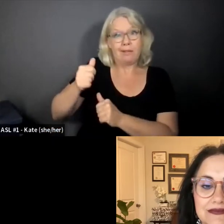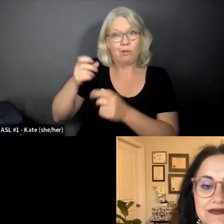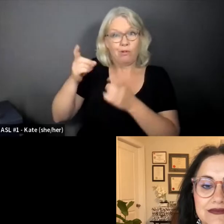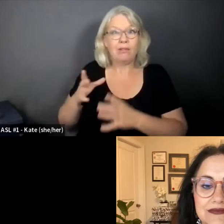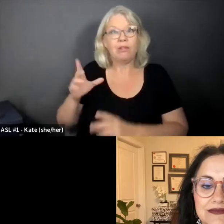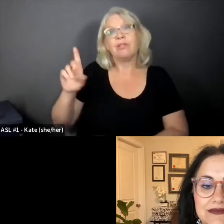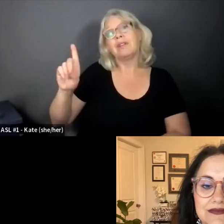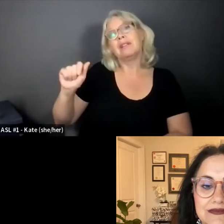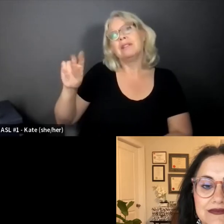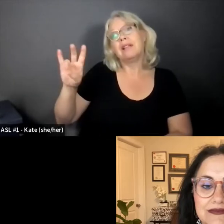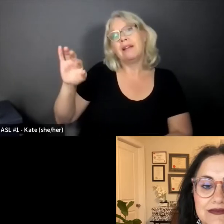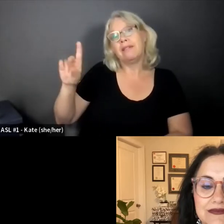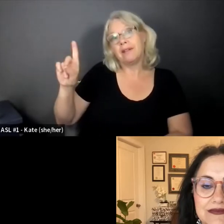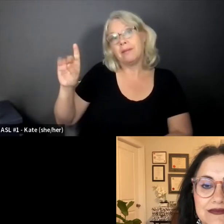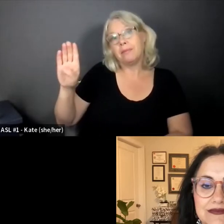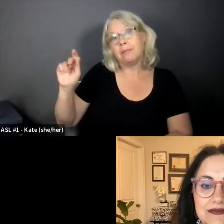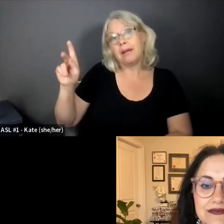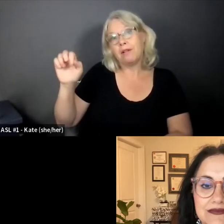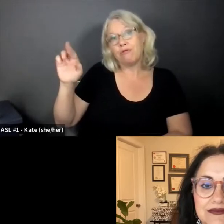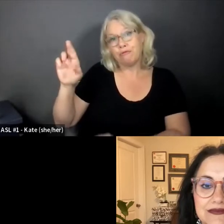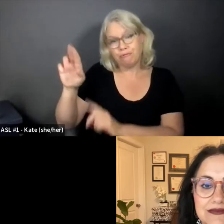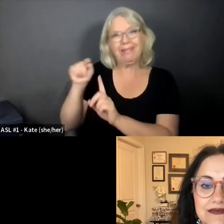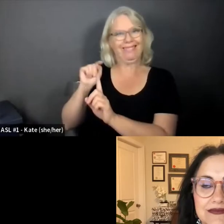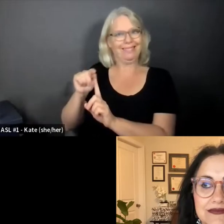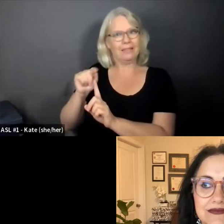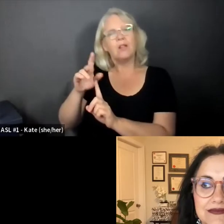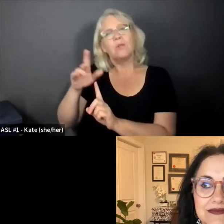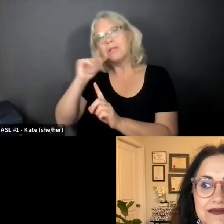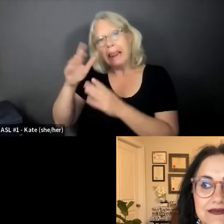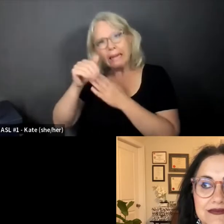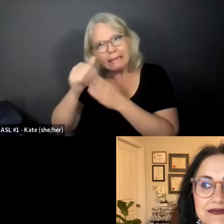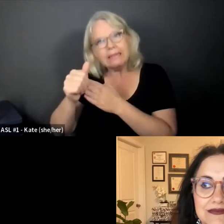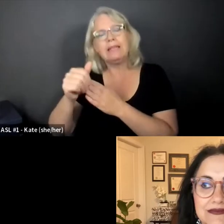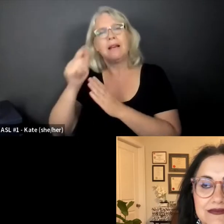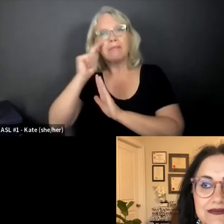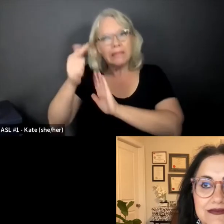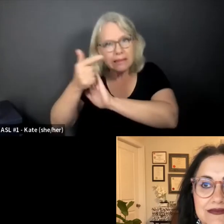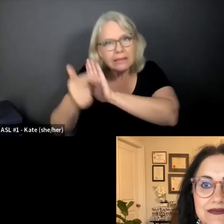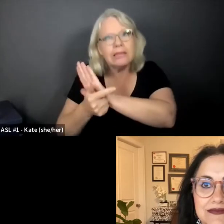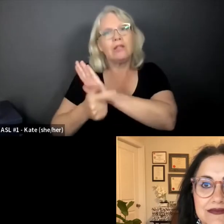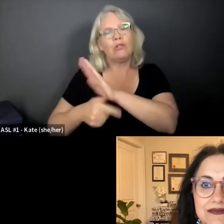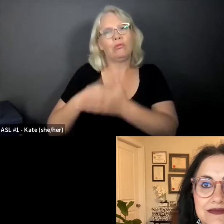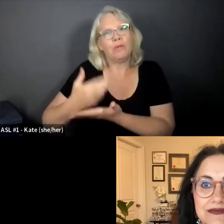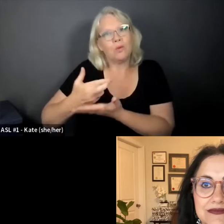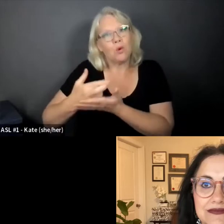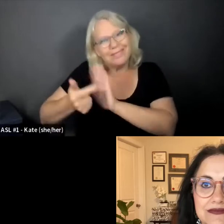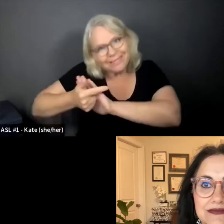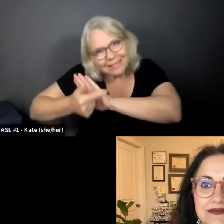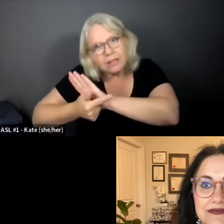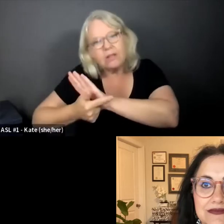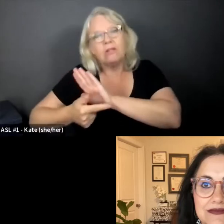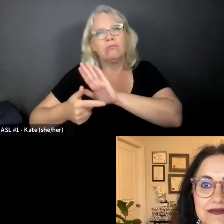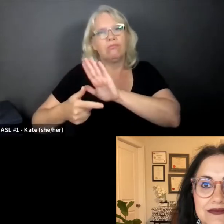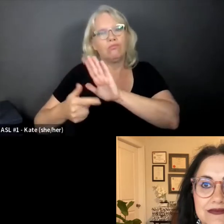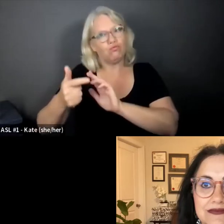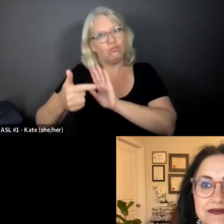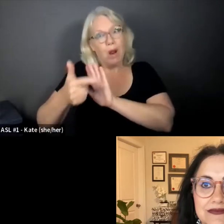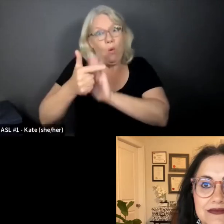HAD A LEAD ROLE AS THE LEAL RESOURCE AND LEGAL COUNSEL TO THE COALITION ON HUMAN RIGHTS.